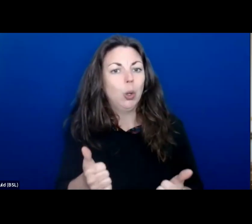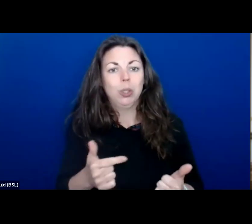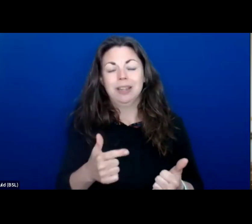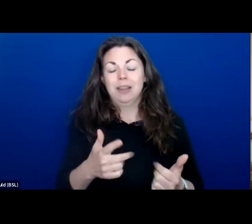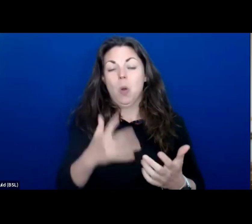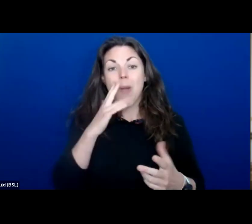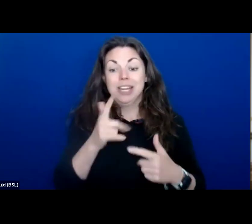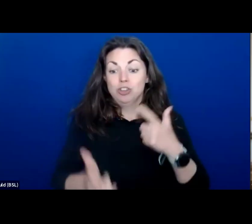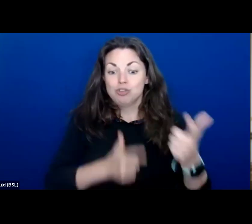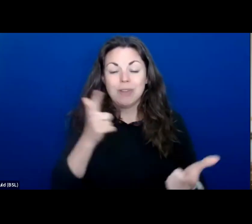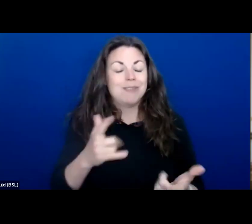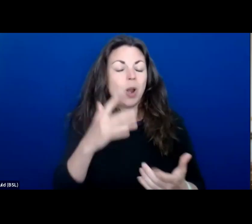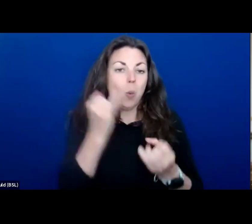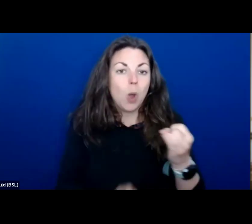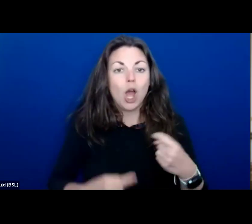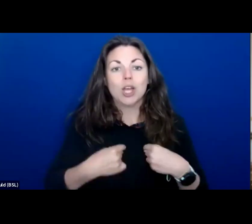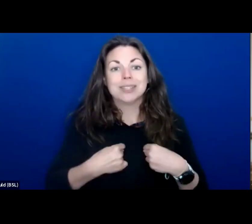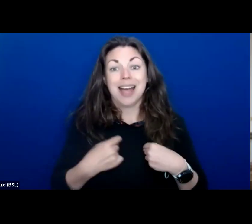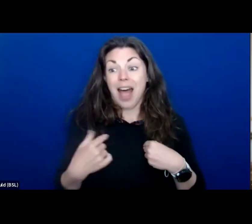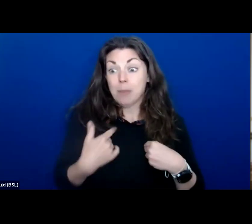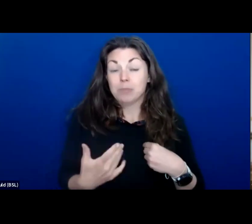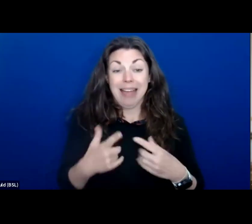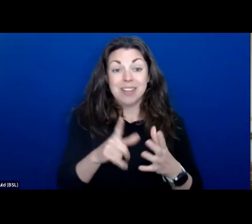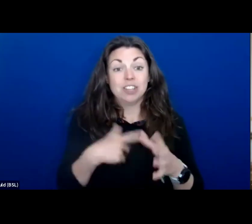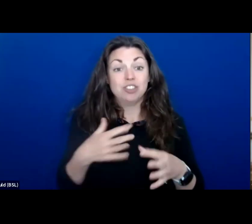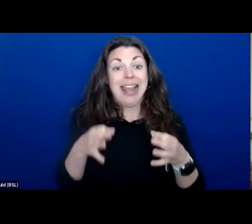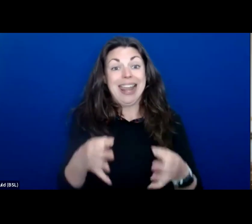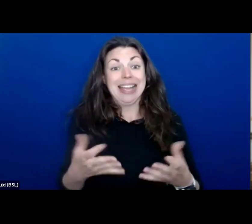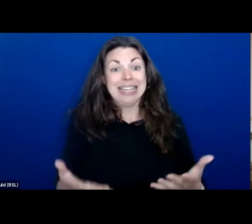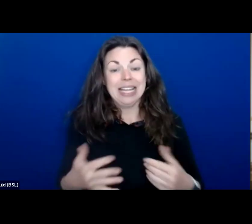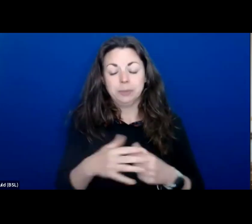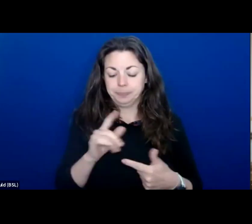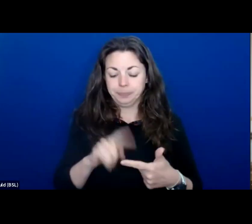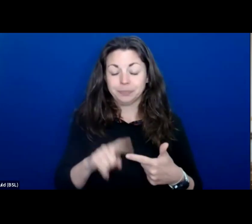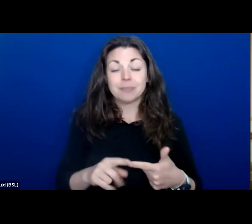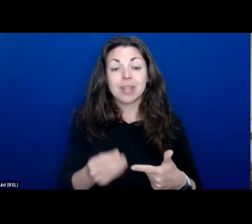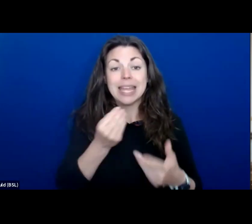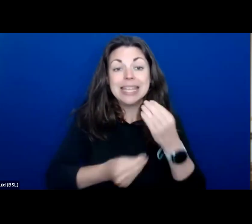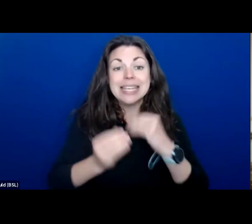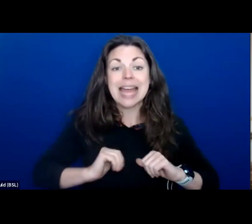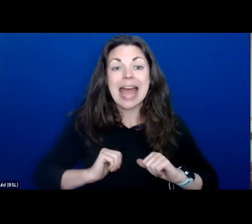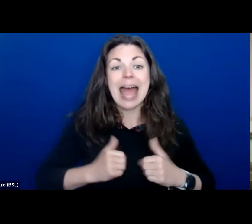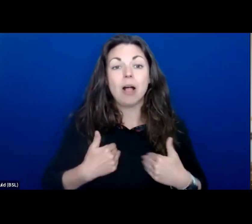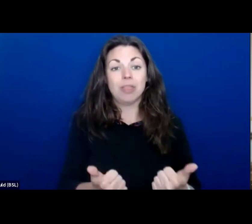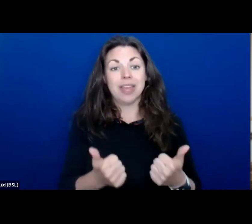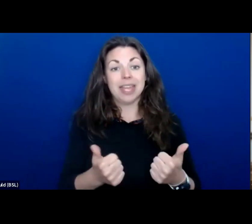coming back from Germany. Also eating healthy. I do food prep throughout the week. My personal assistant comes in the morning.